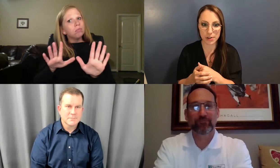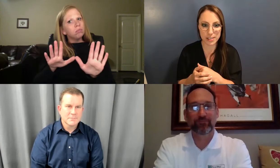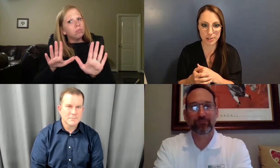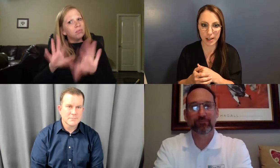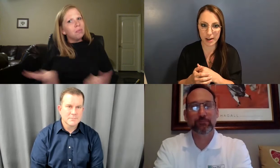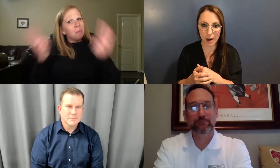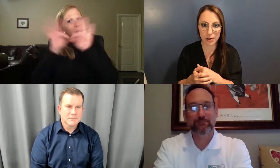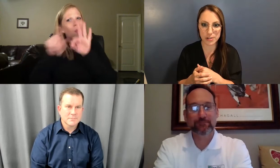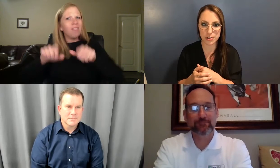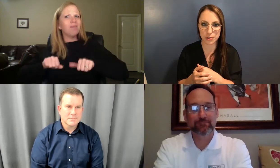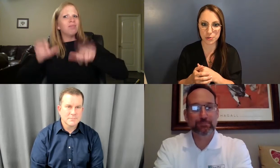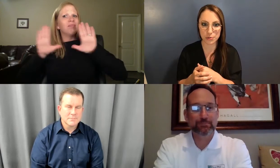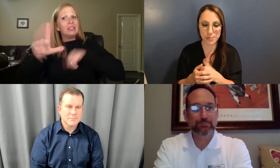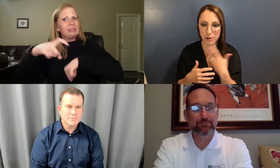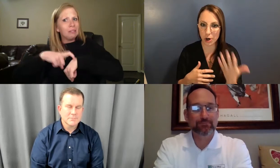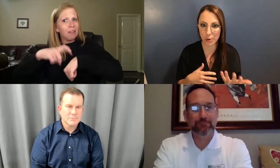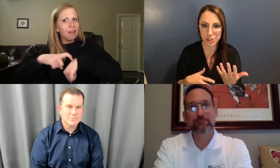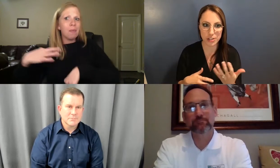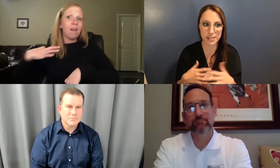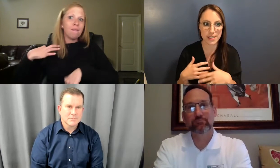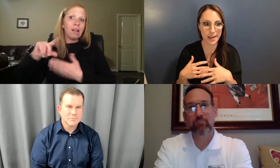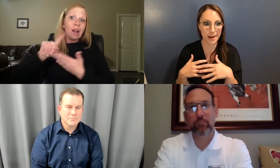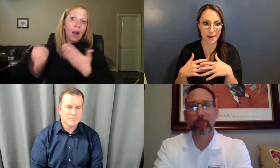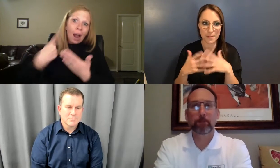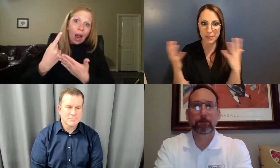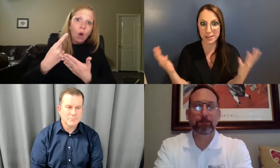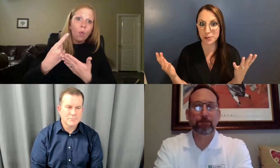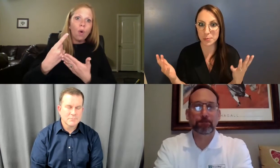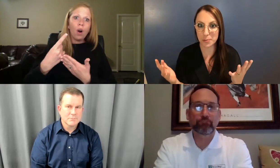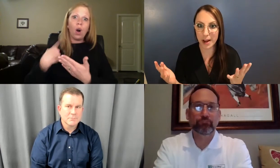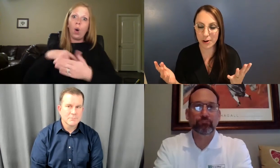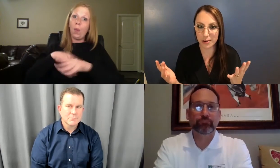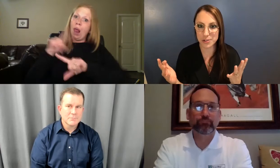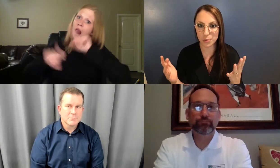He's volunteered a lot of hours to respond to our questions, give you a little bit of background.